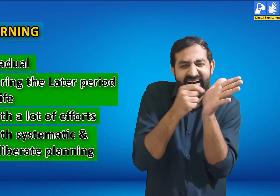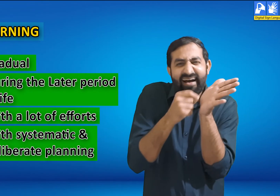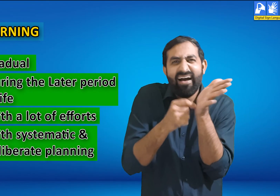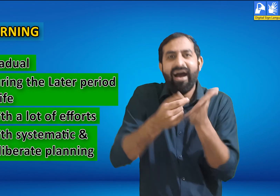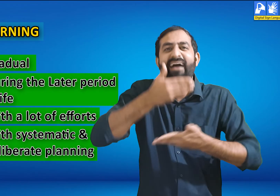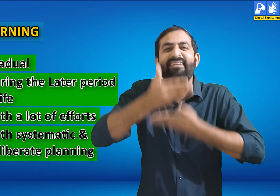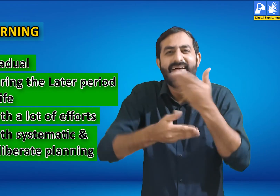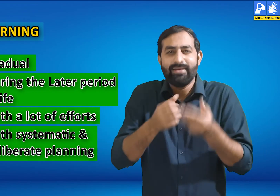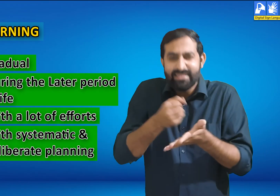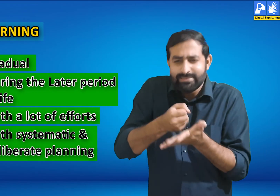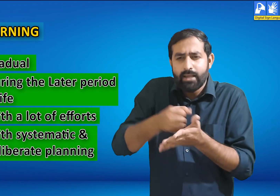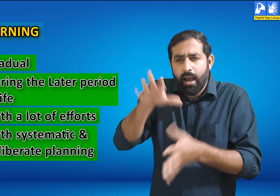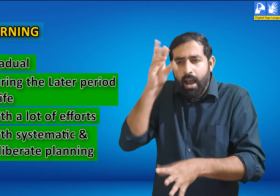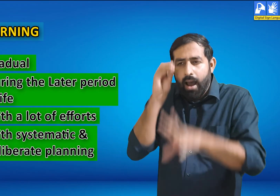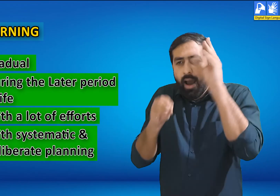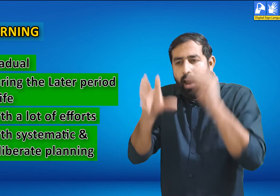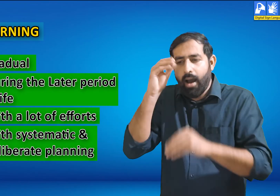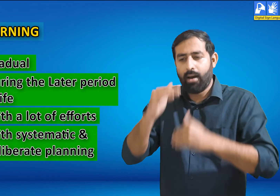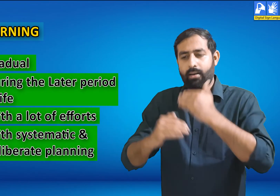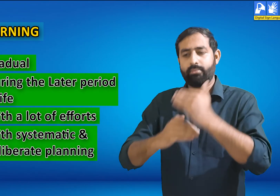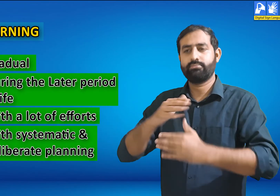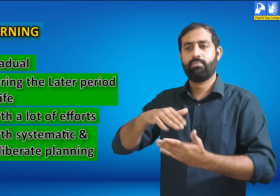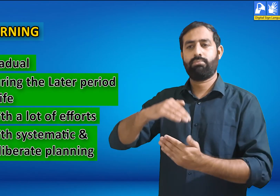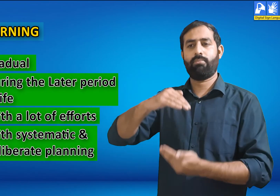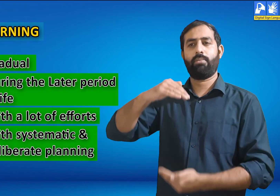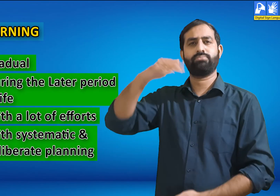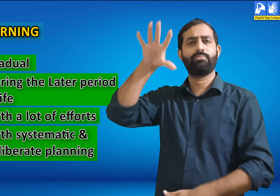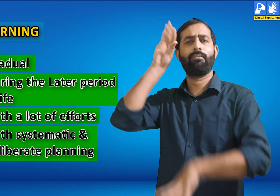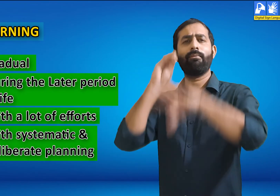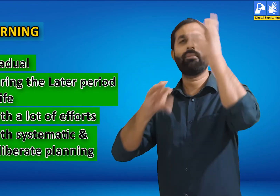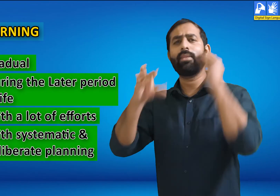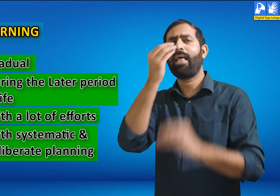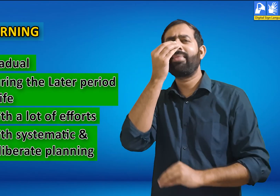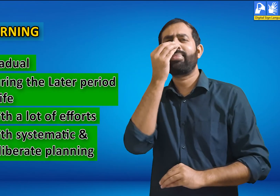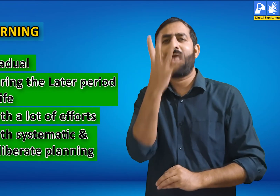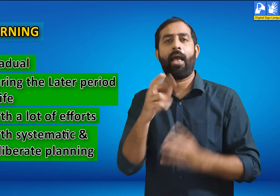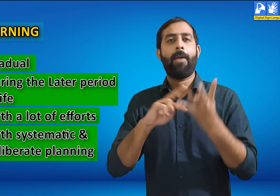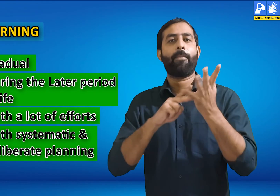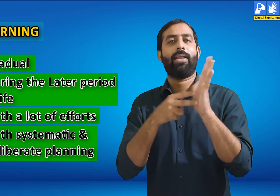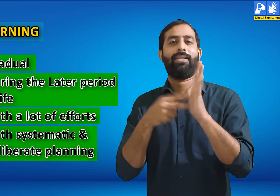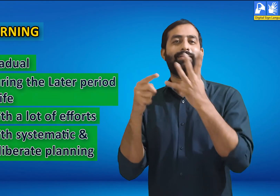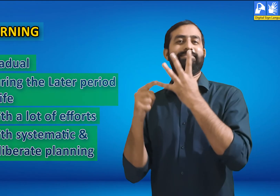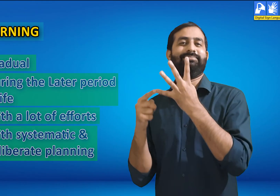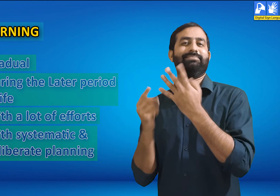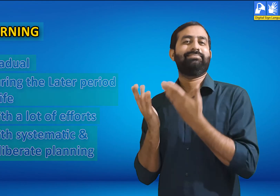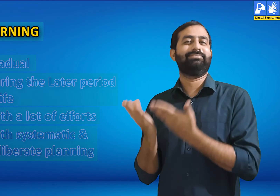So, a systematic and deliberate planning is done when a child undergoes formal schooling.